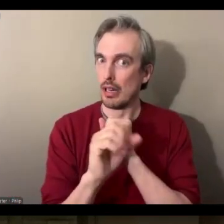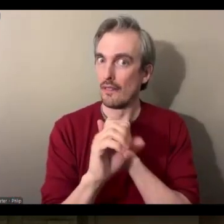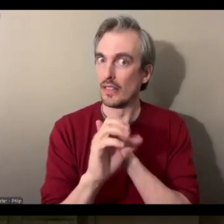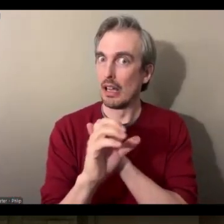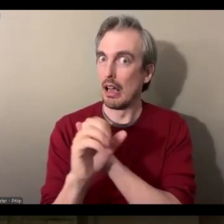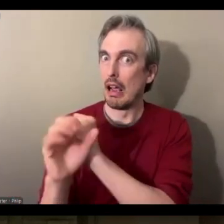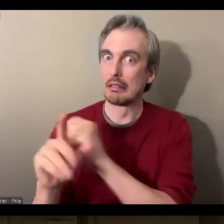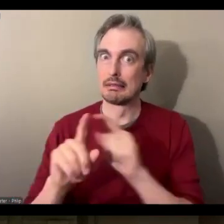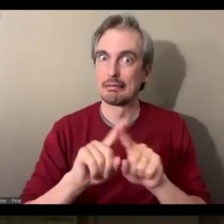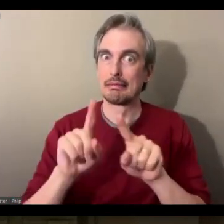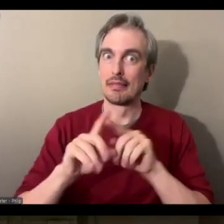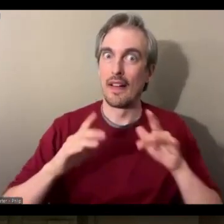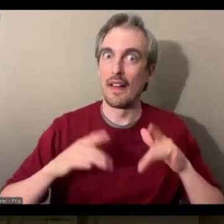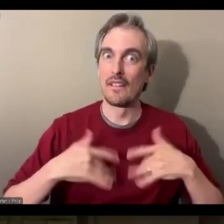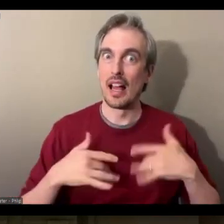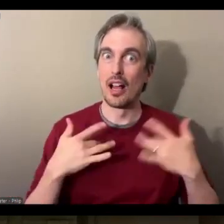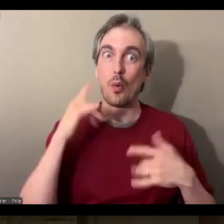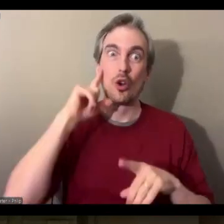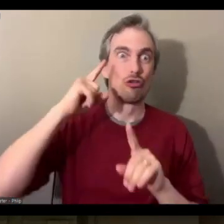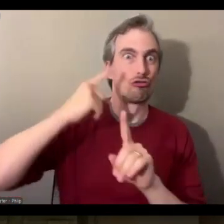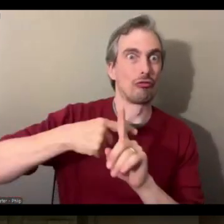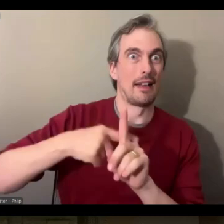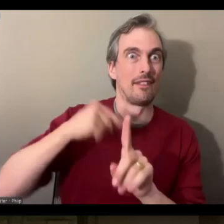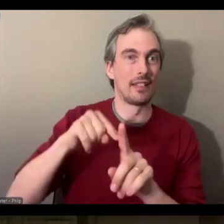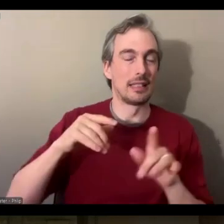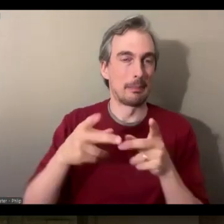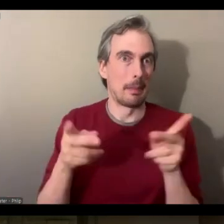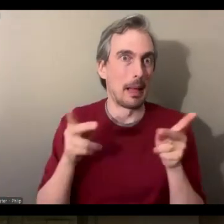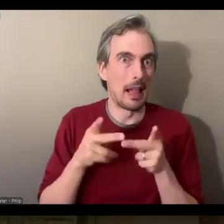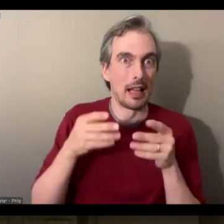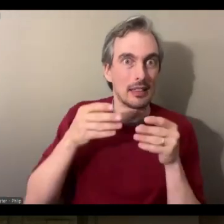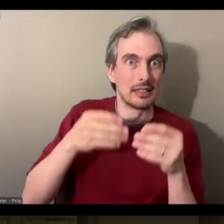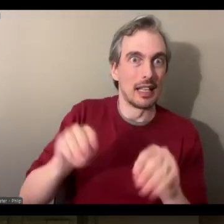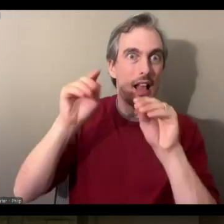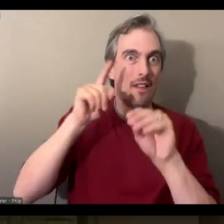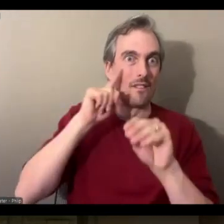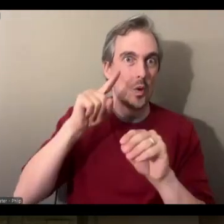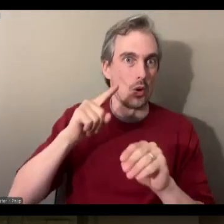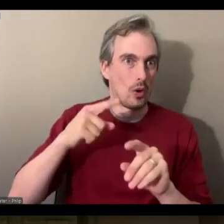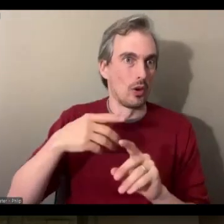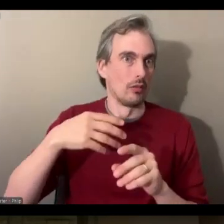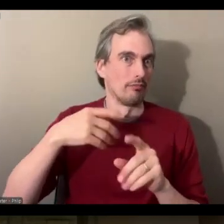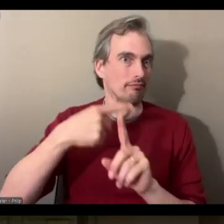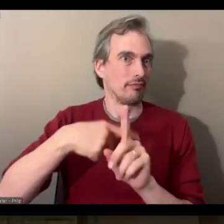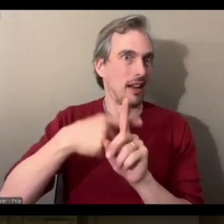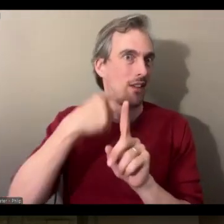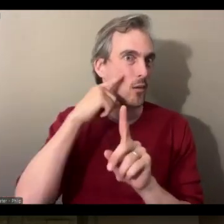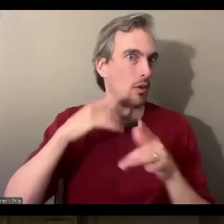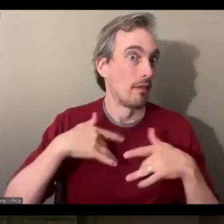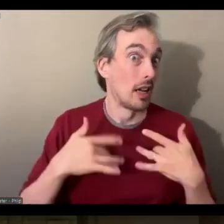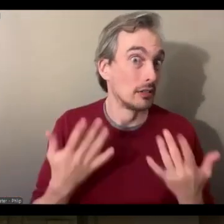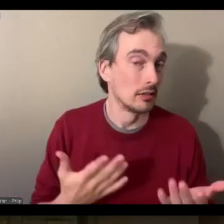for. And all these different things. Simplifying the requirements, again, to the things that